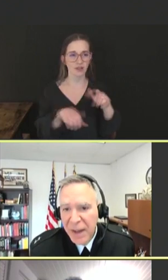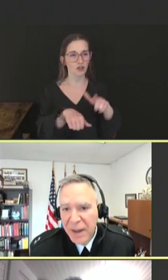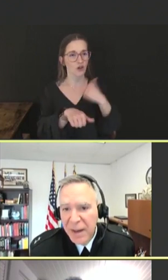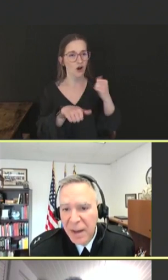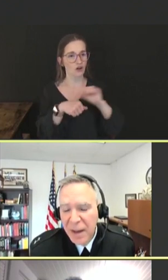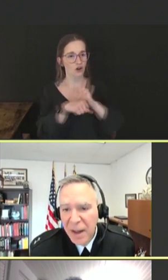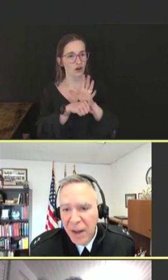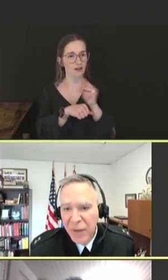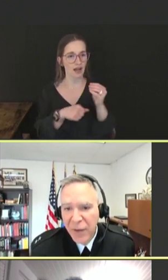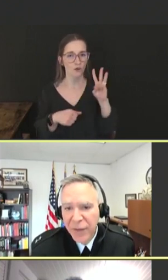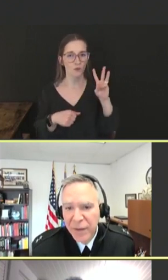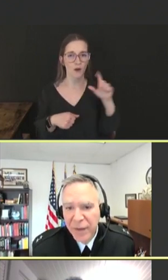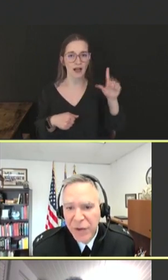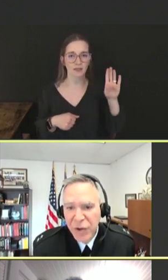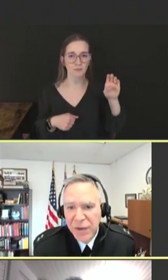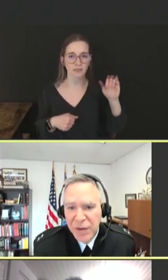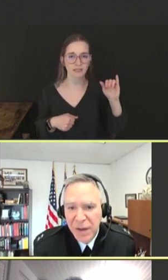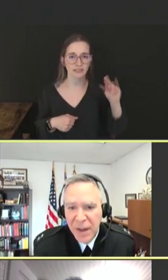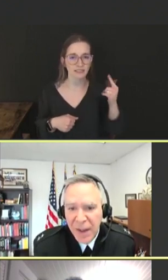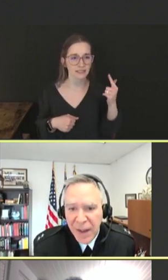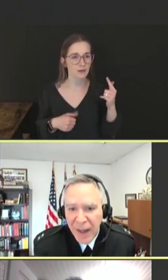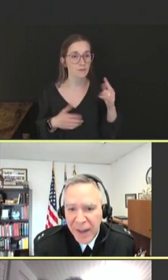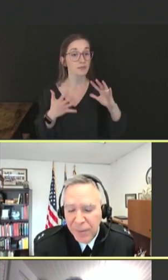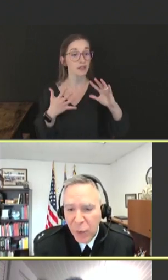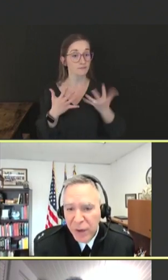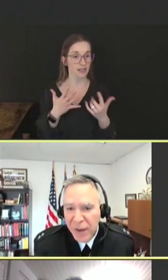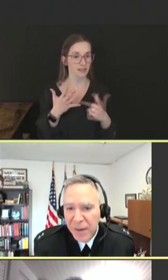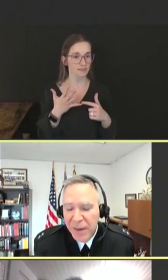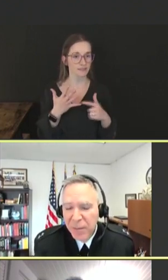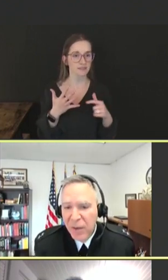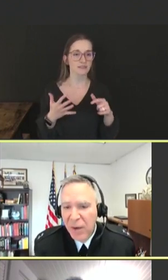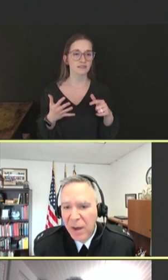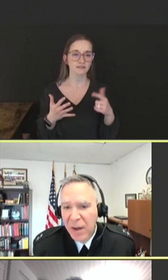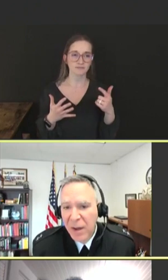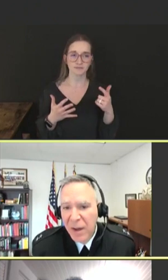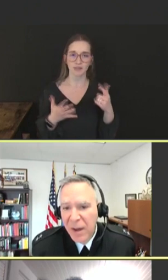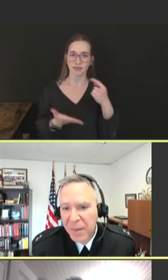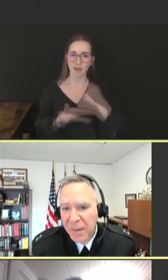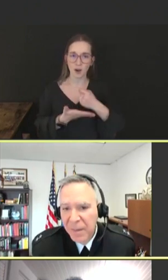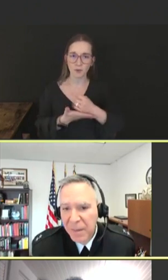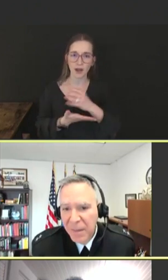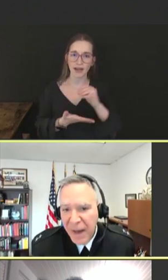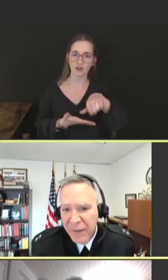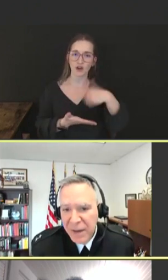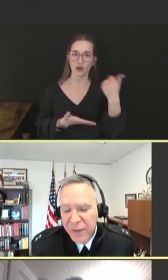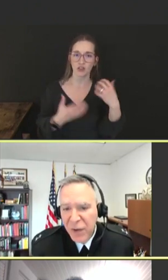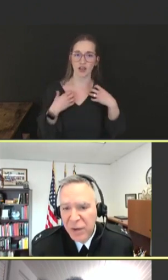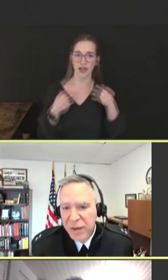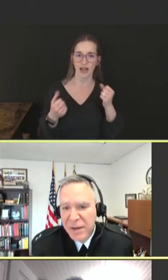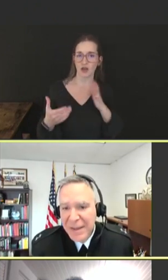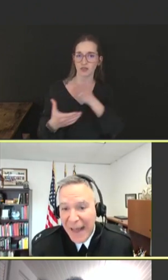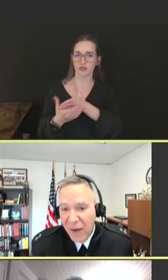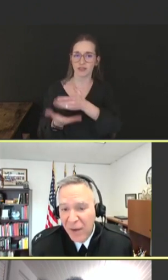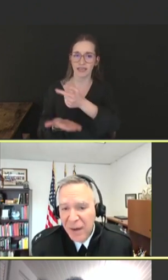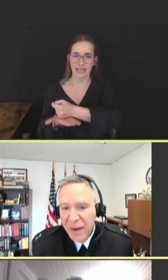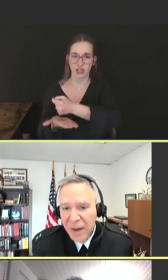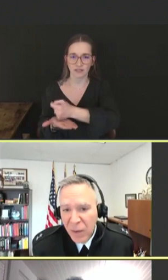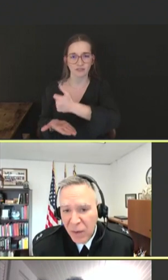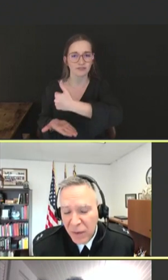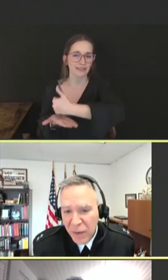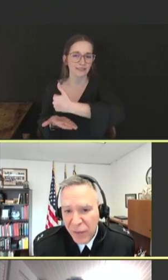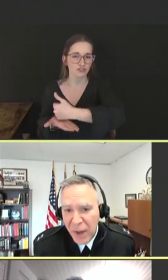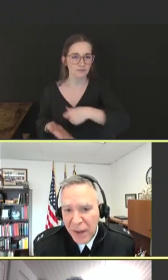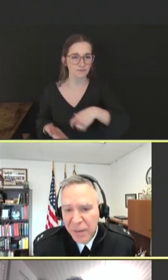and other health interventions, and importantly, people are having difficulties now, or throughout